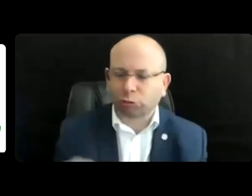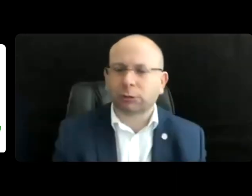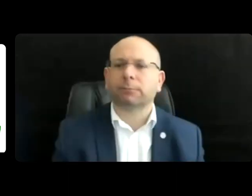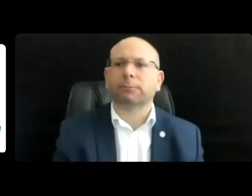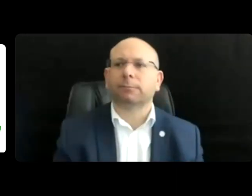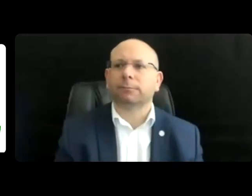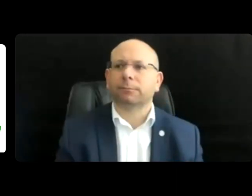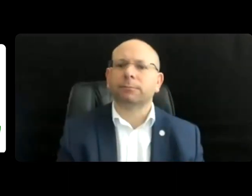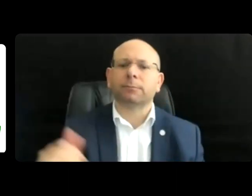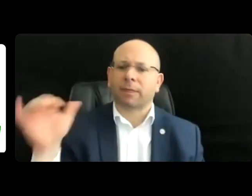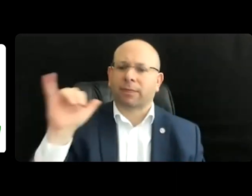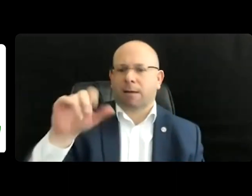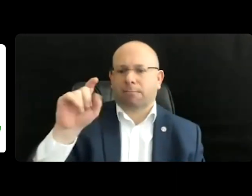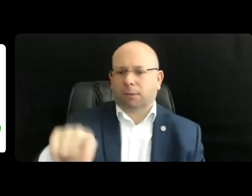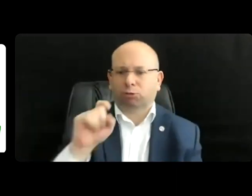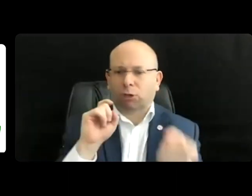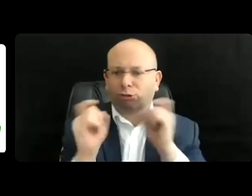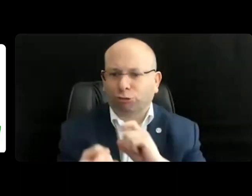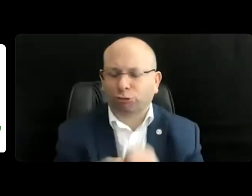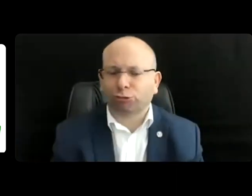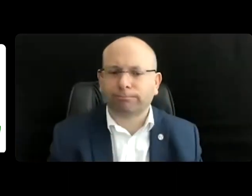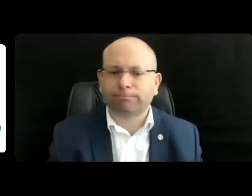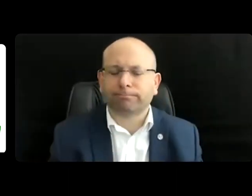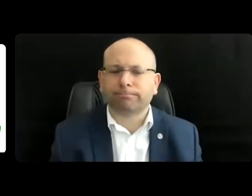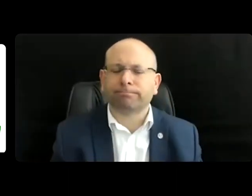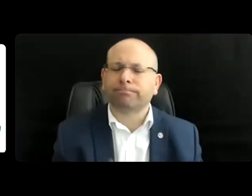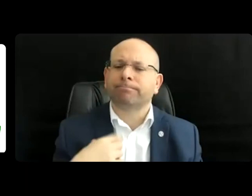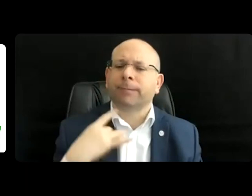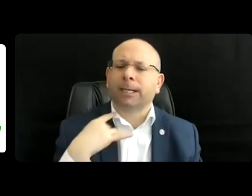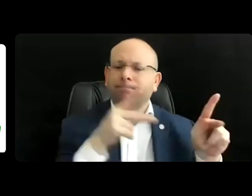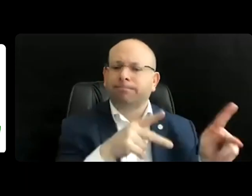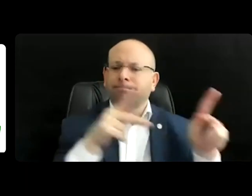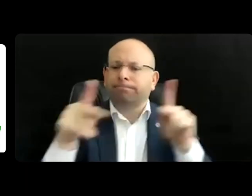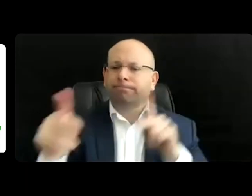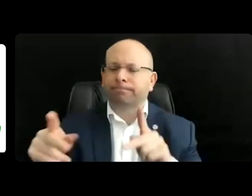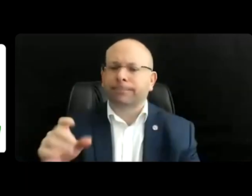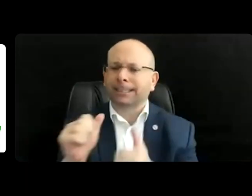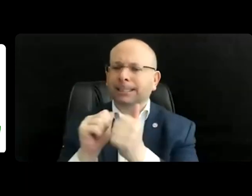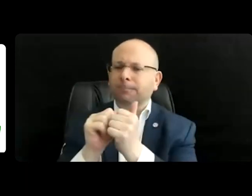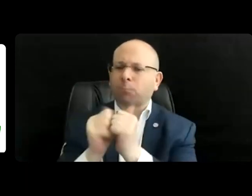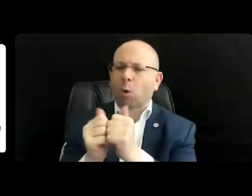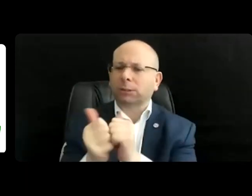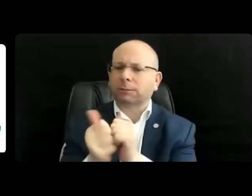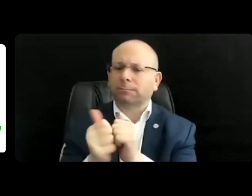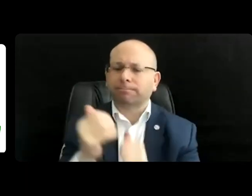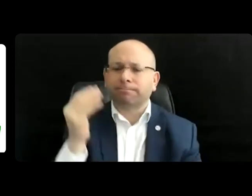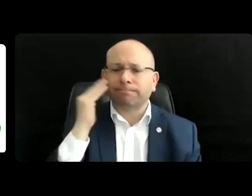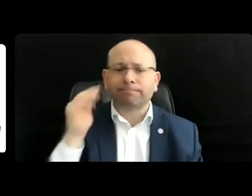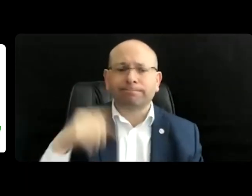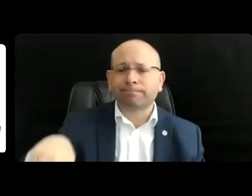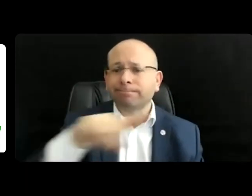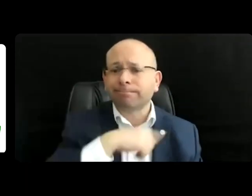poverty, considering lack of access to appropriate education, all of those elements need to change.